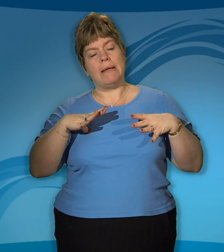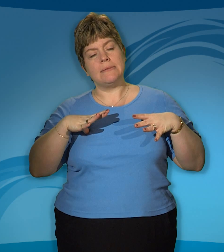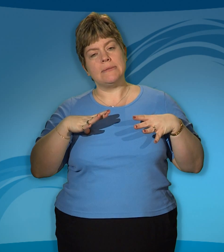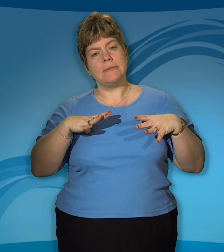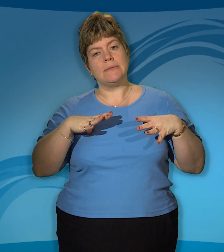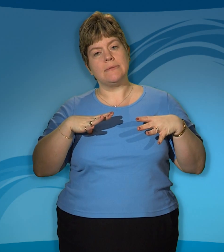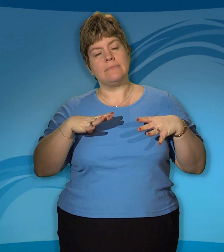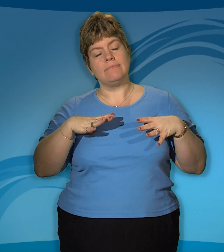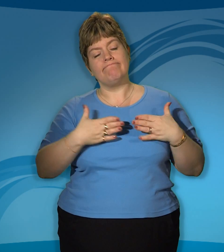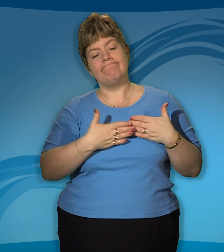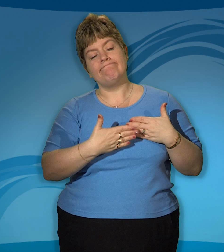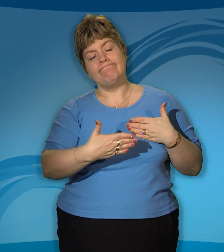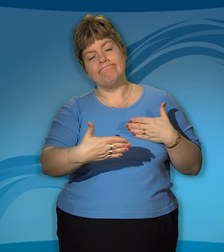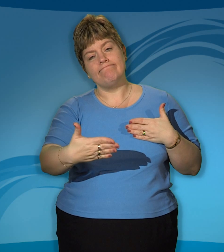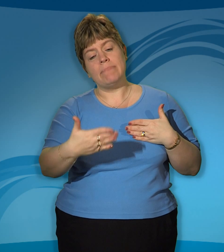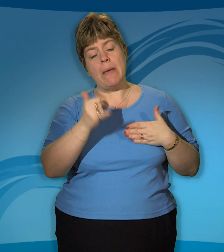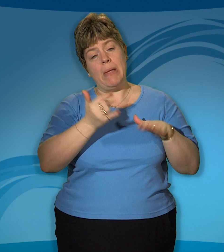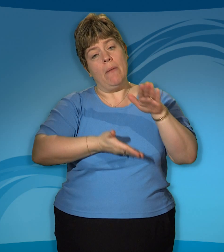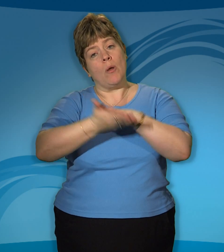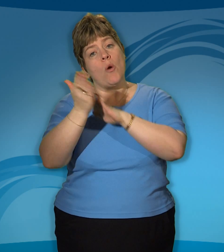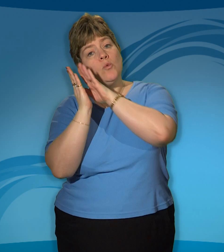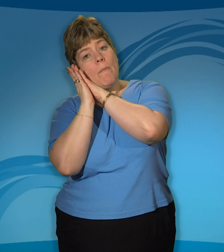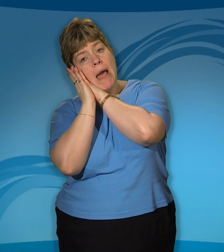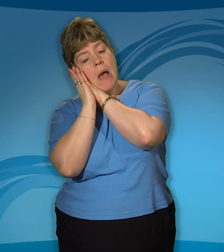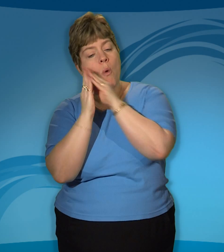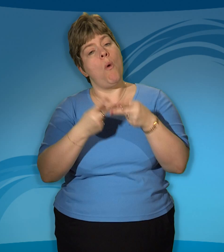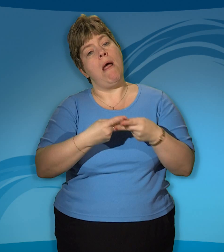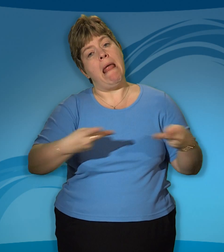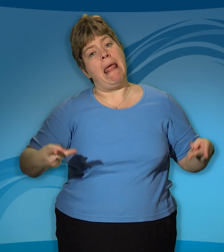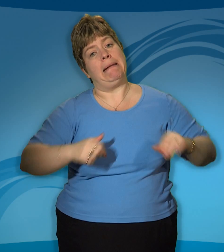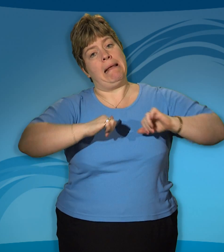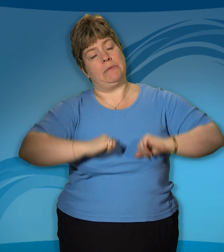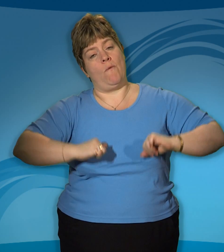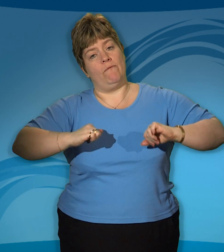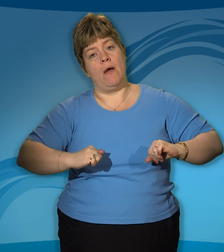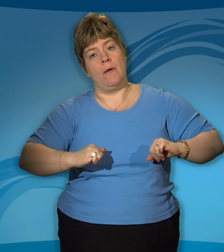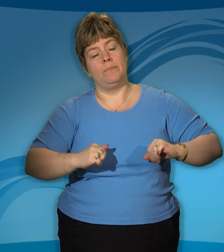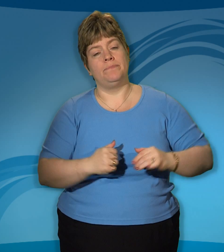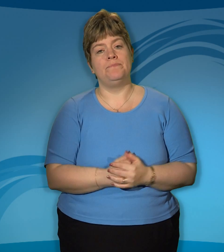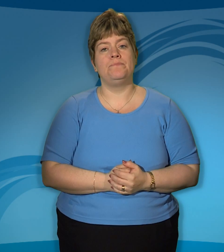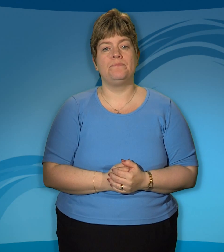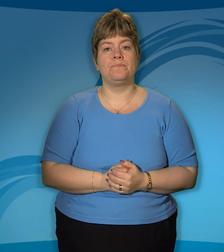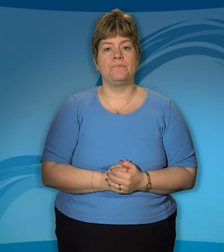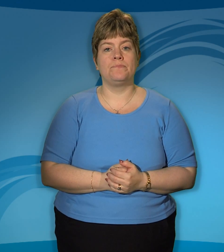Rest quietly at home for the rest of the day - go to bed or lie on the settee.